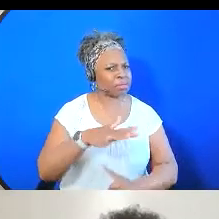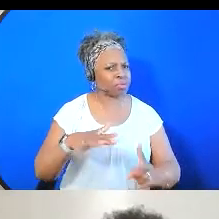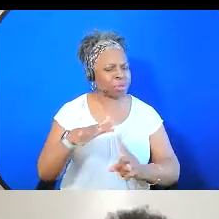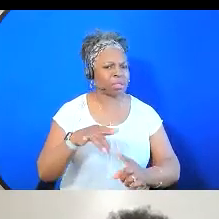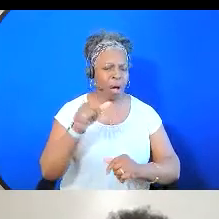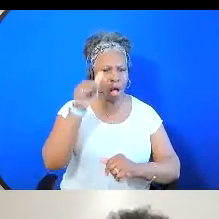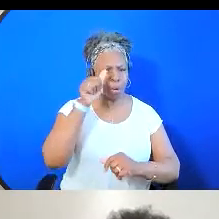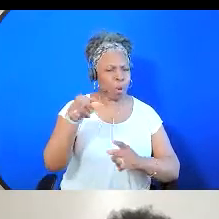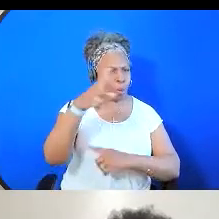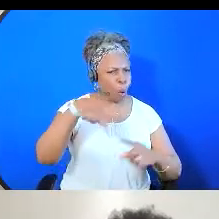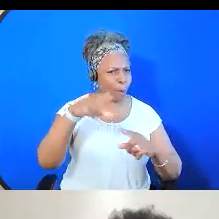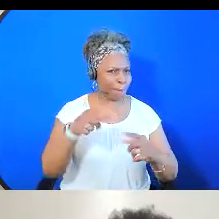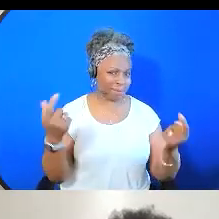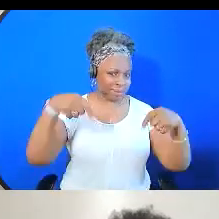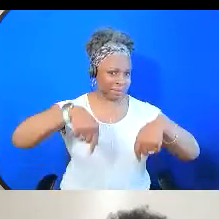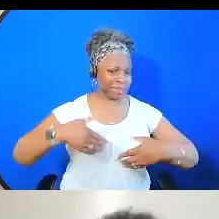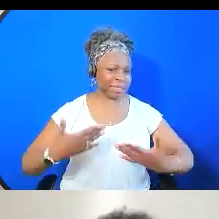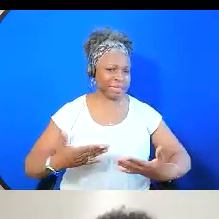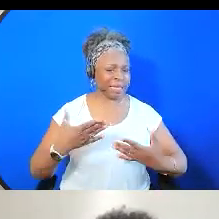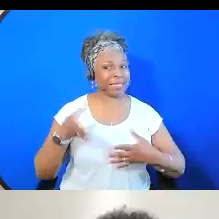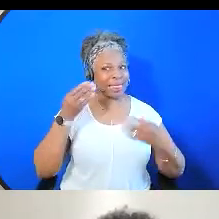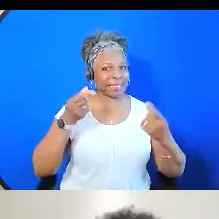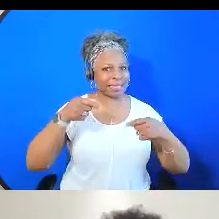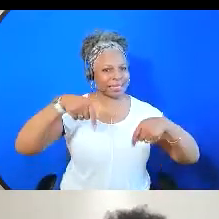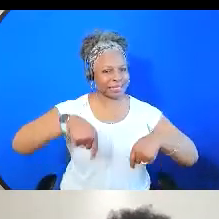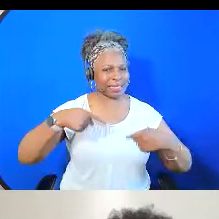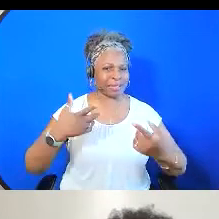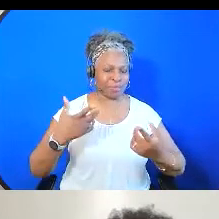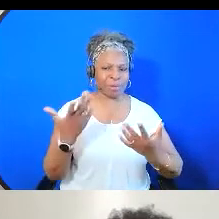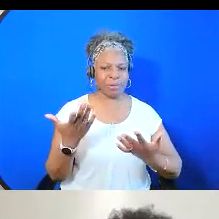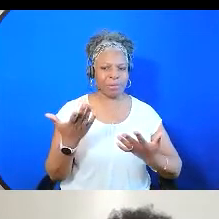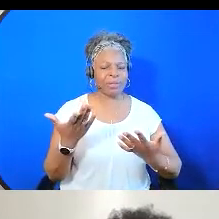to listen to this has probably, also perhaps shared this core belief.